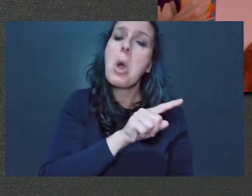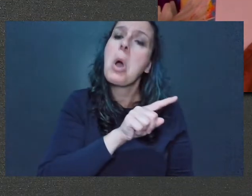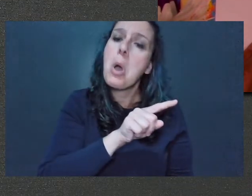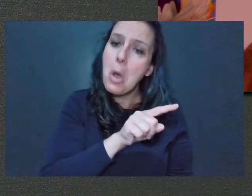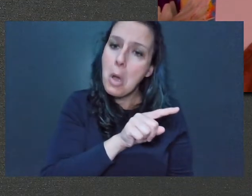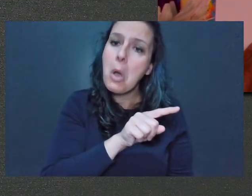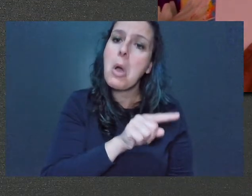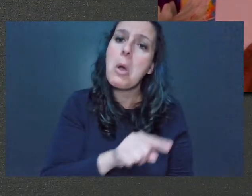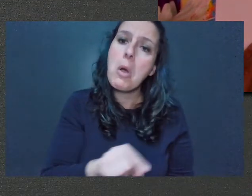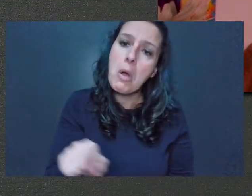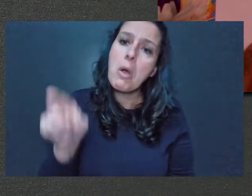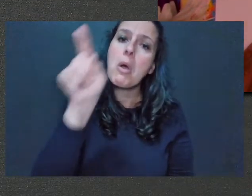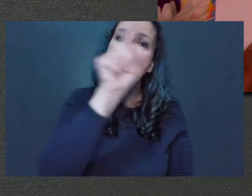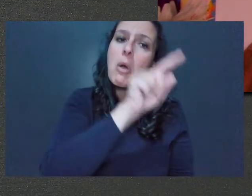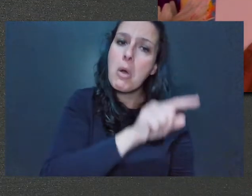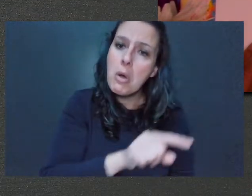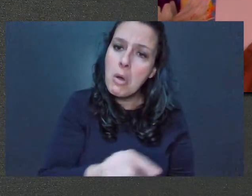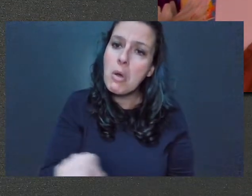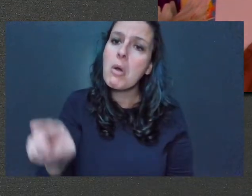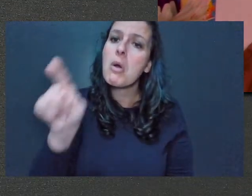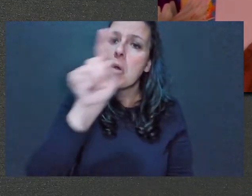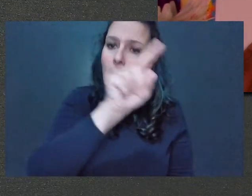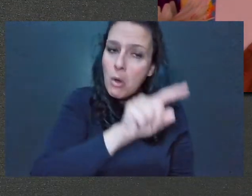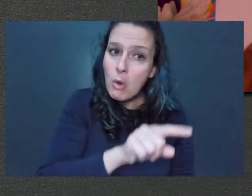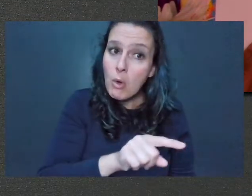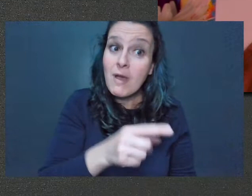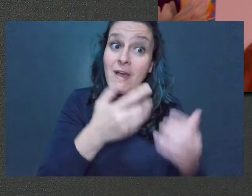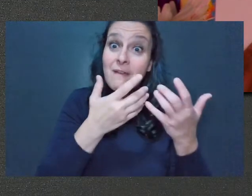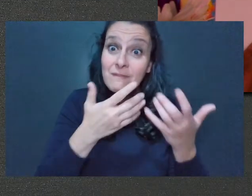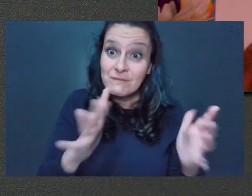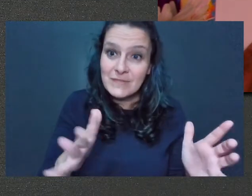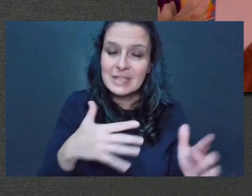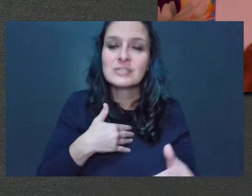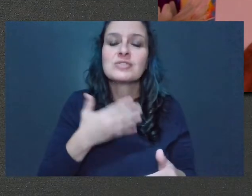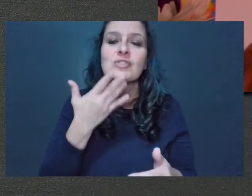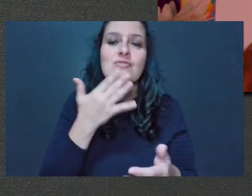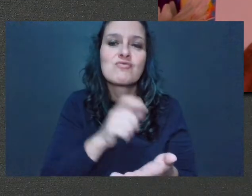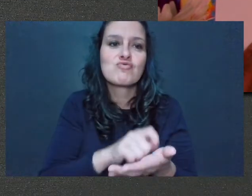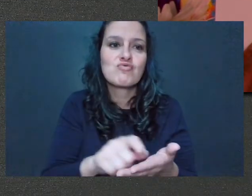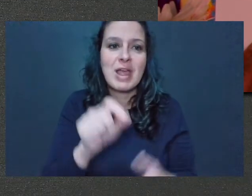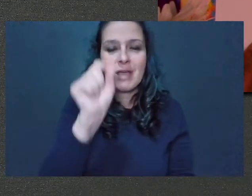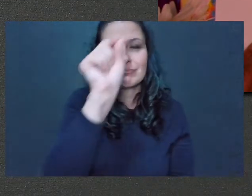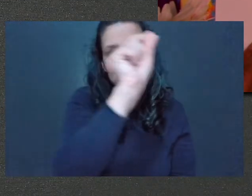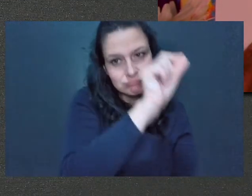and how it's gonna feel when you're drawing it. So you can make it nice and big. I'll draw one up here.